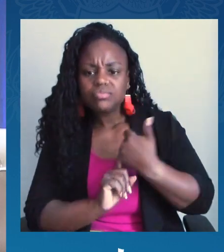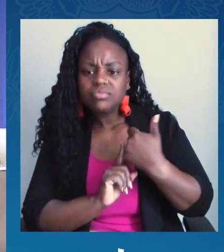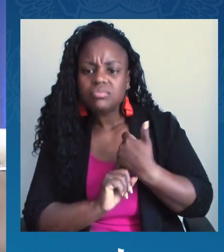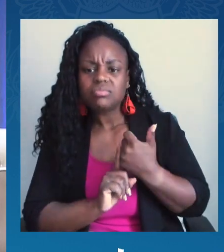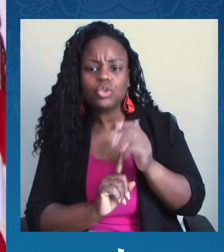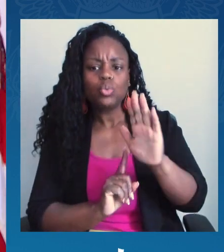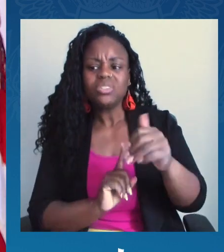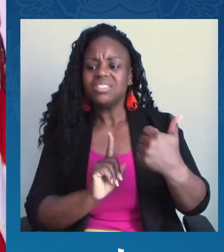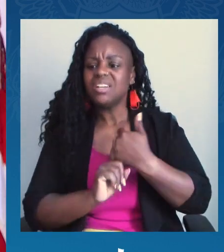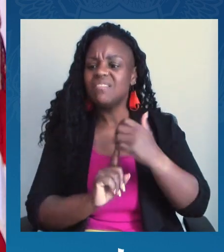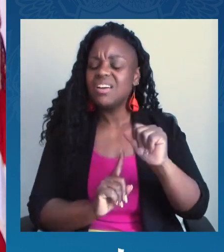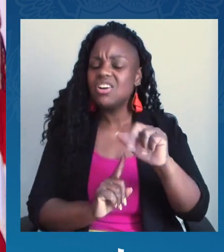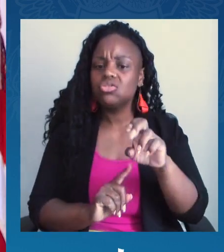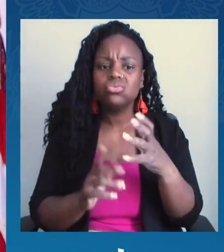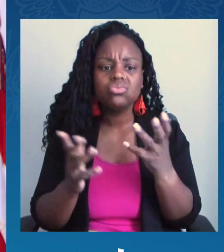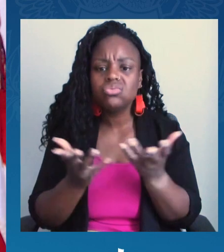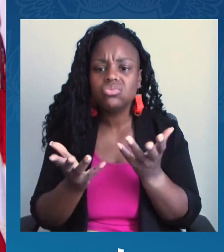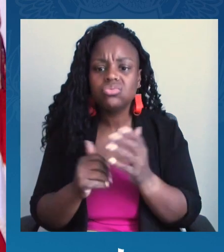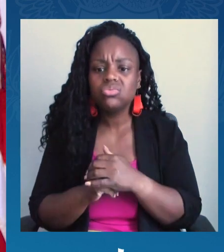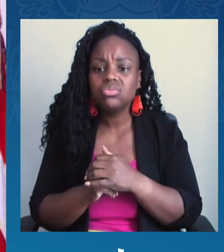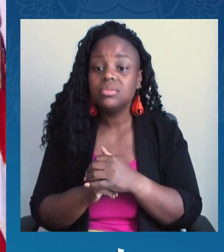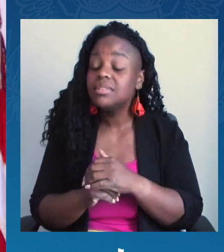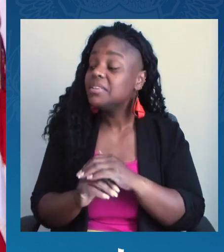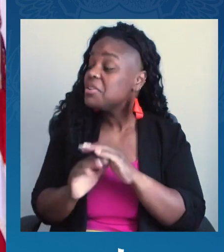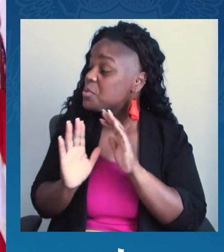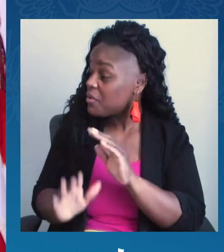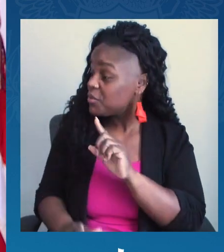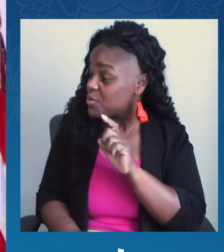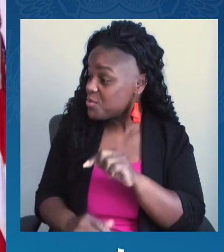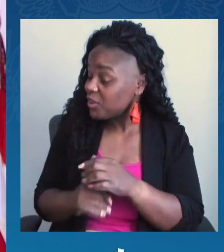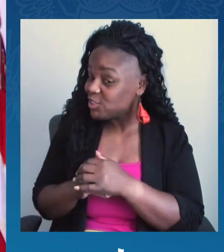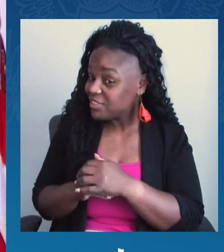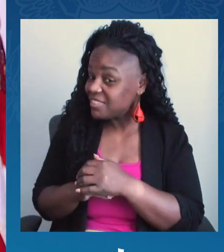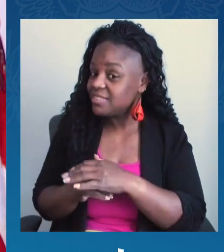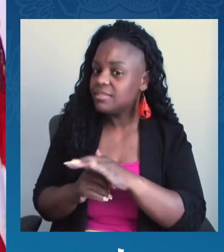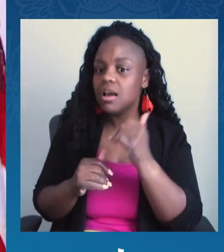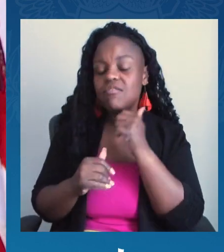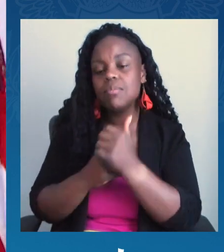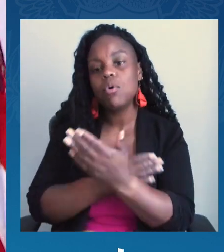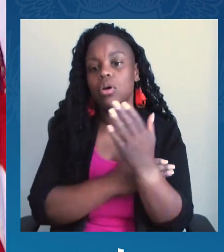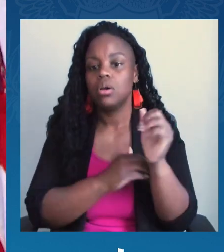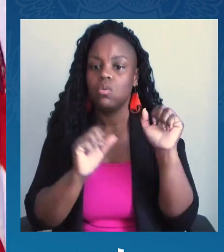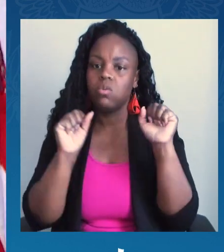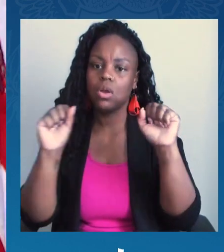Well, I will tell you every morning I work out every morning, every morning,